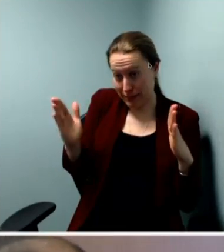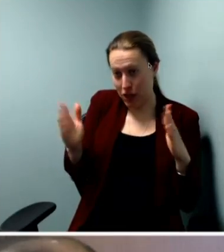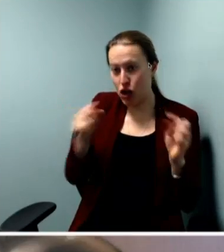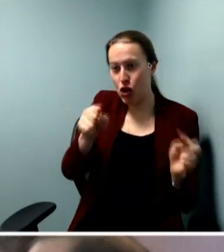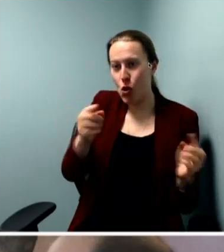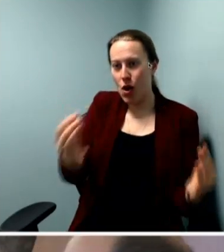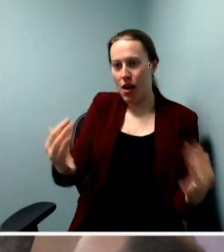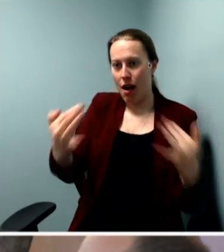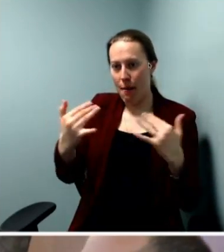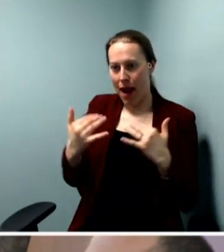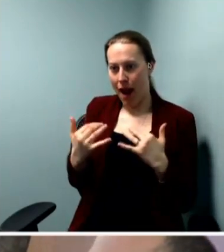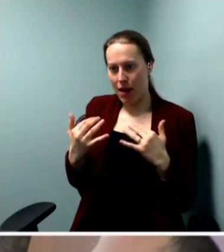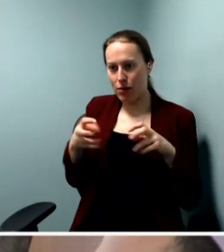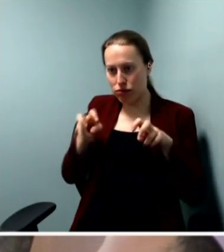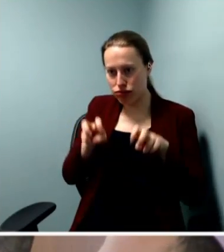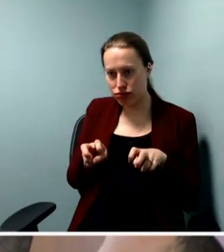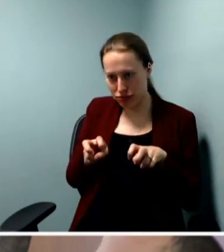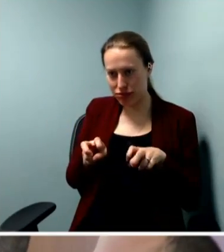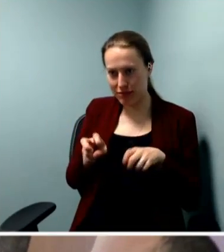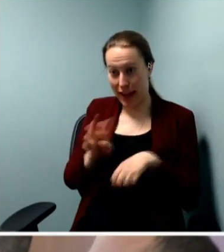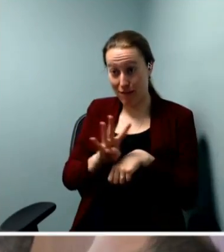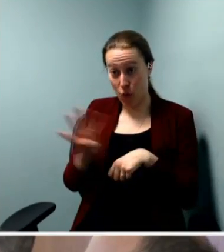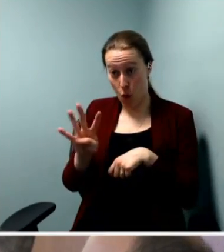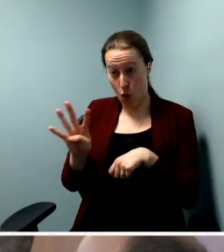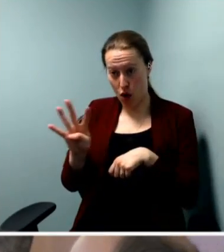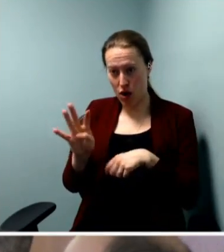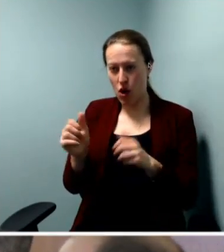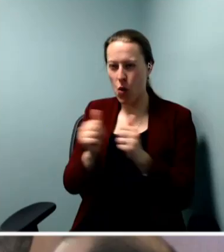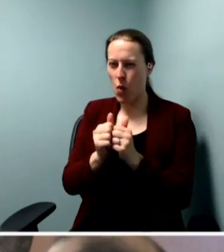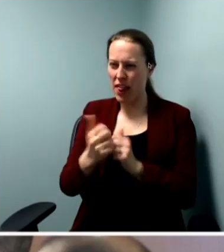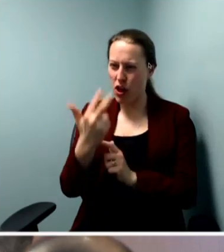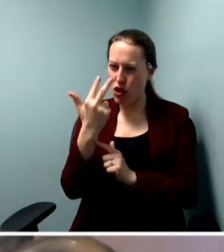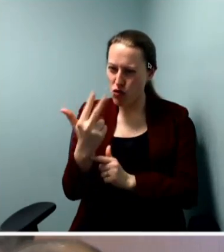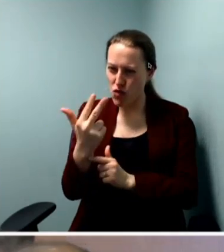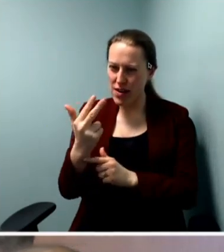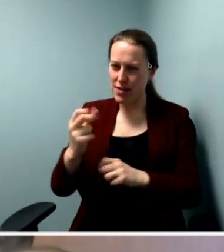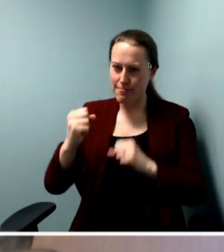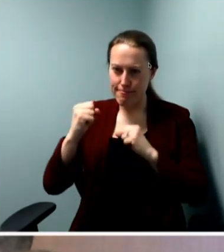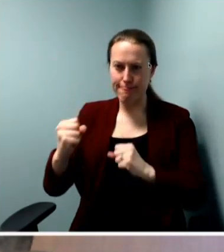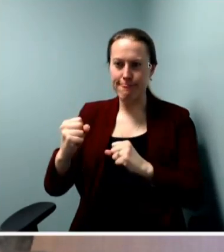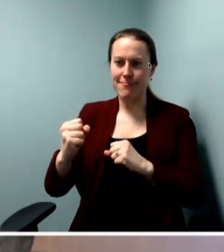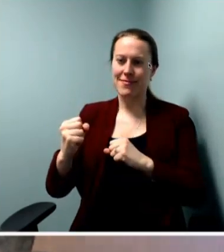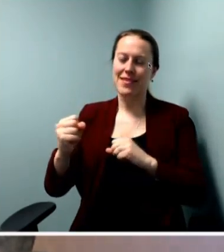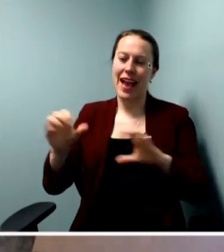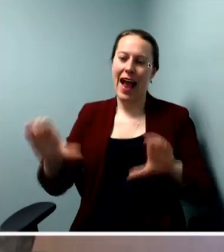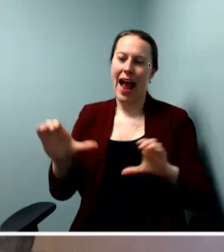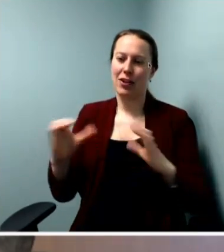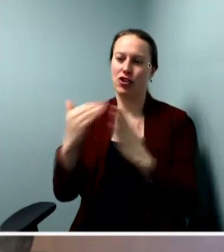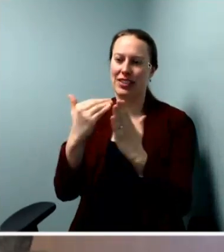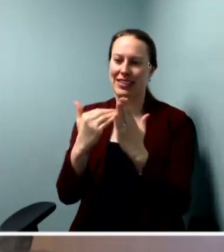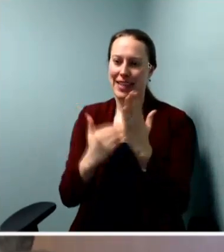with three solid action steps. Not things that you hope someone else will do,